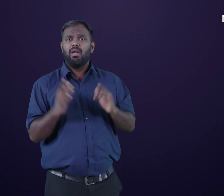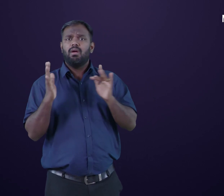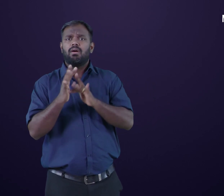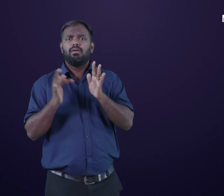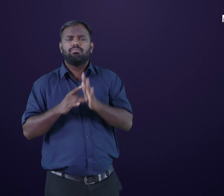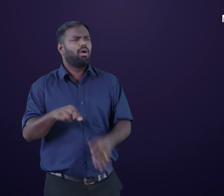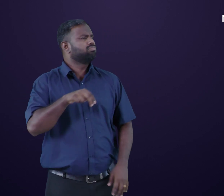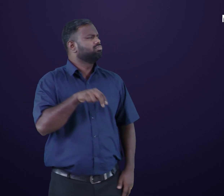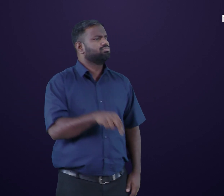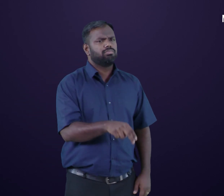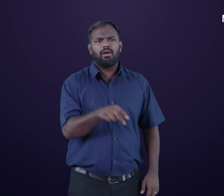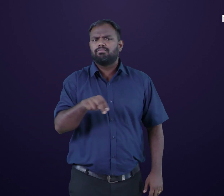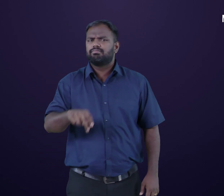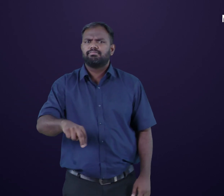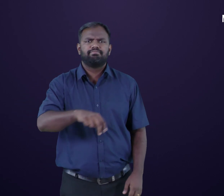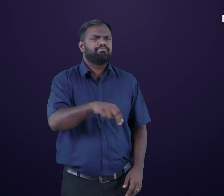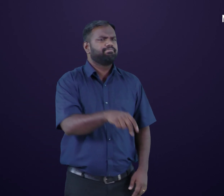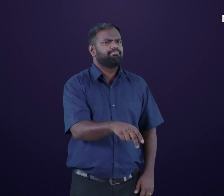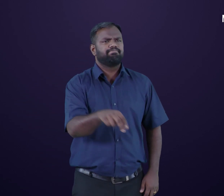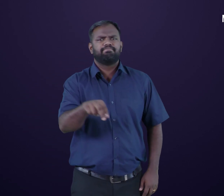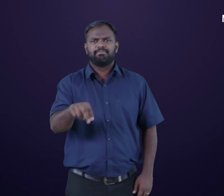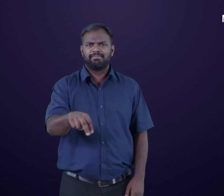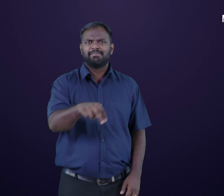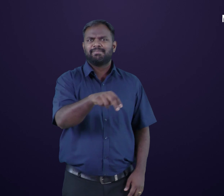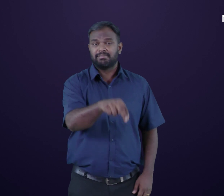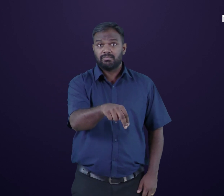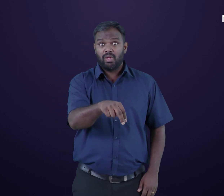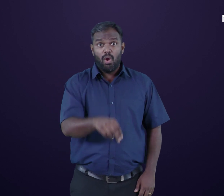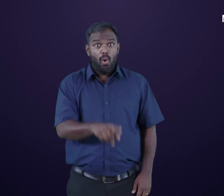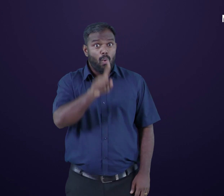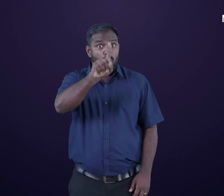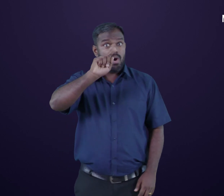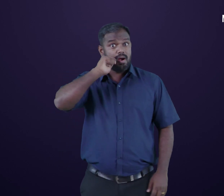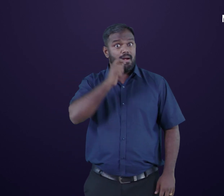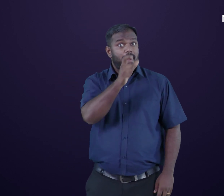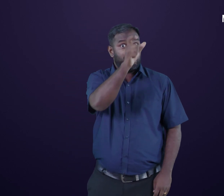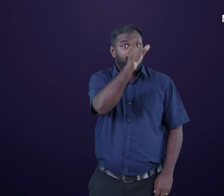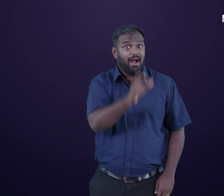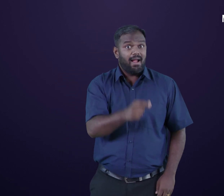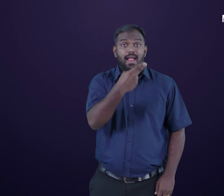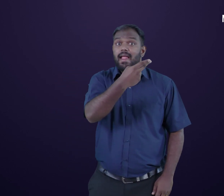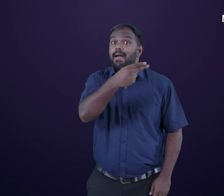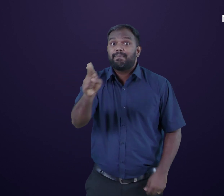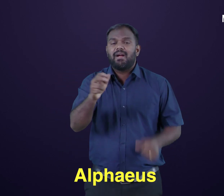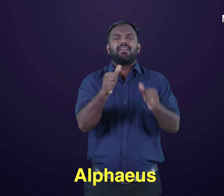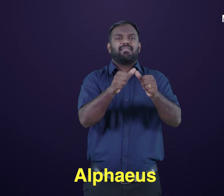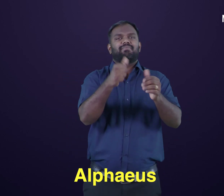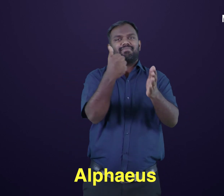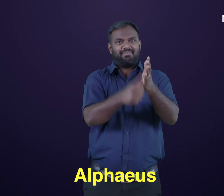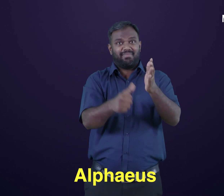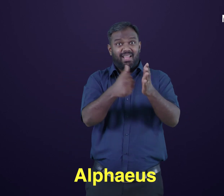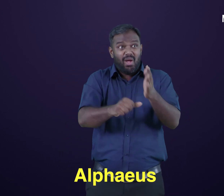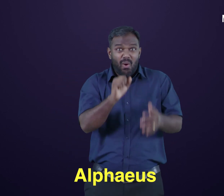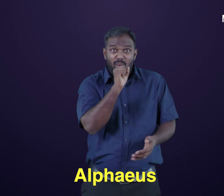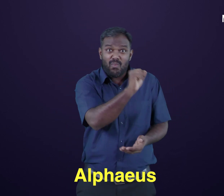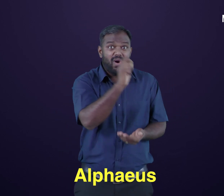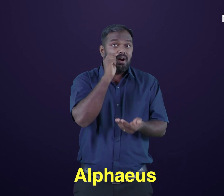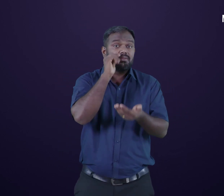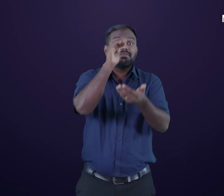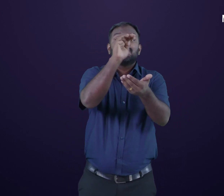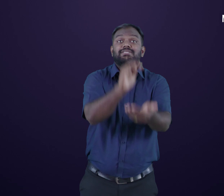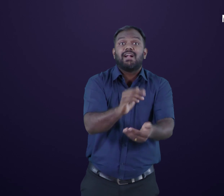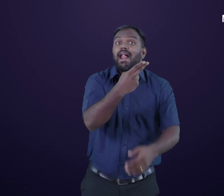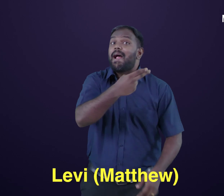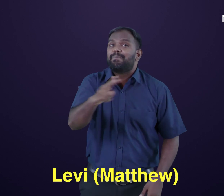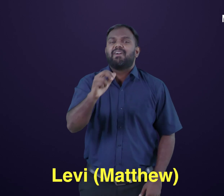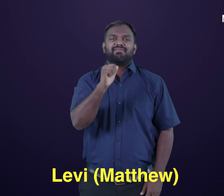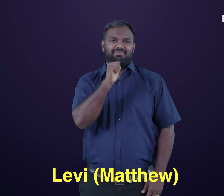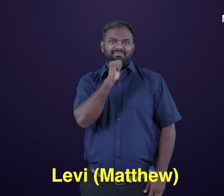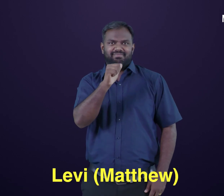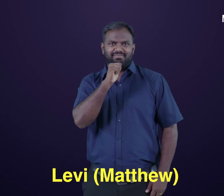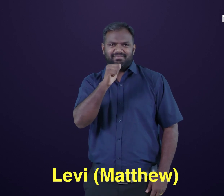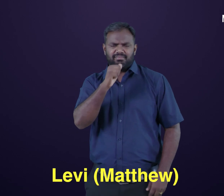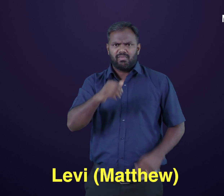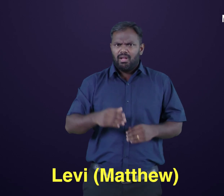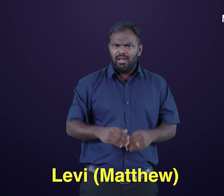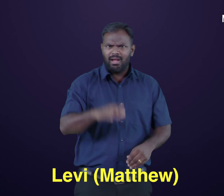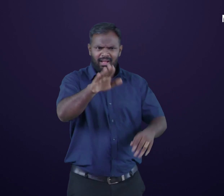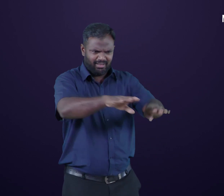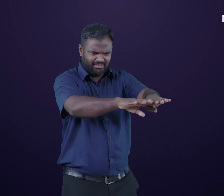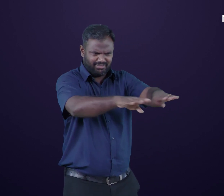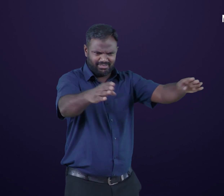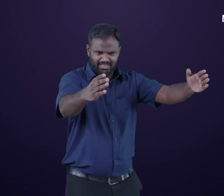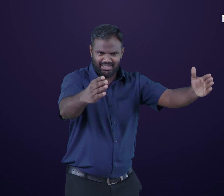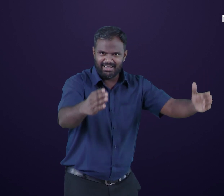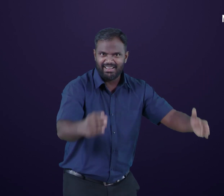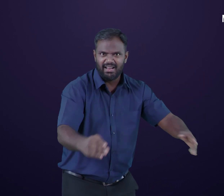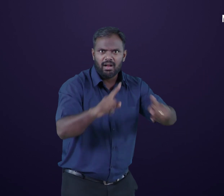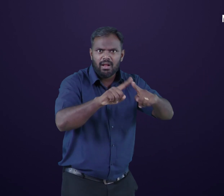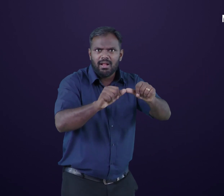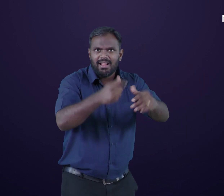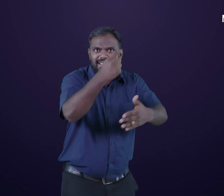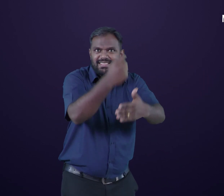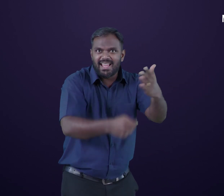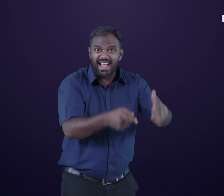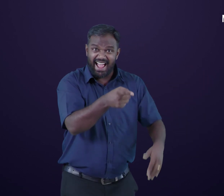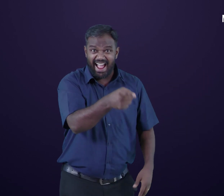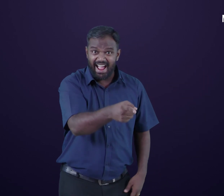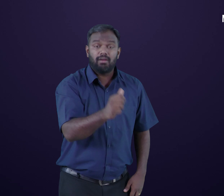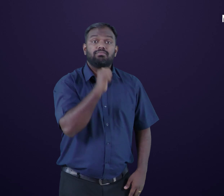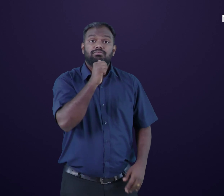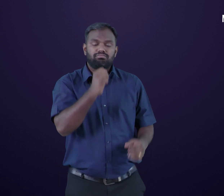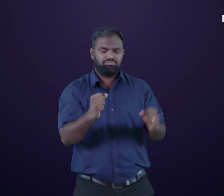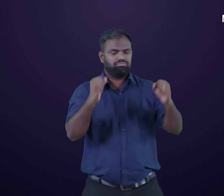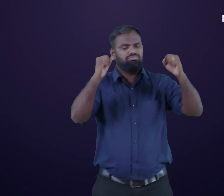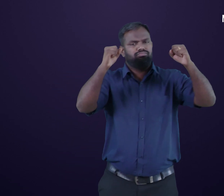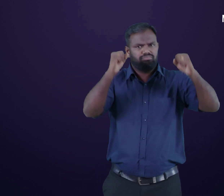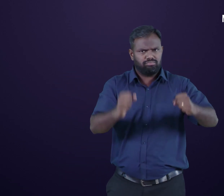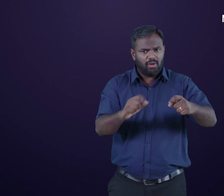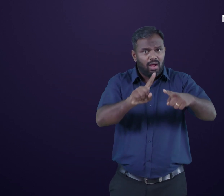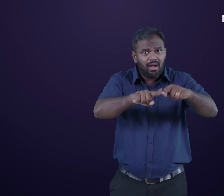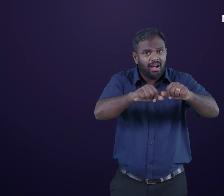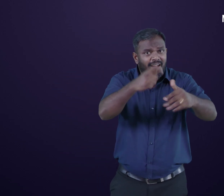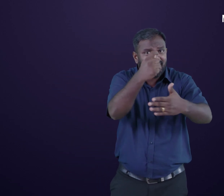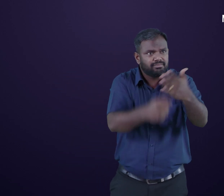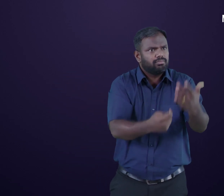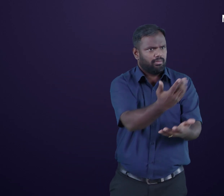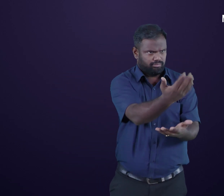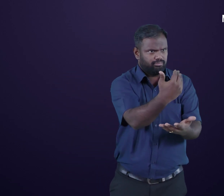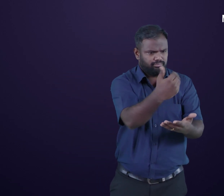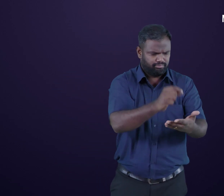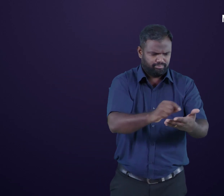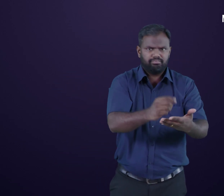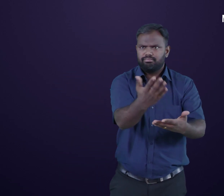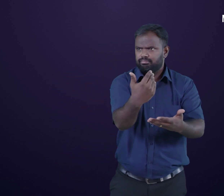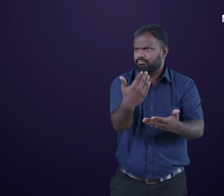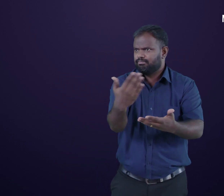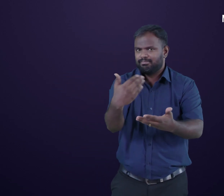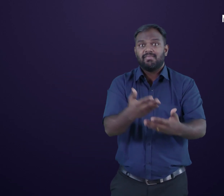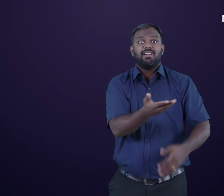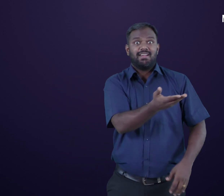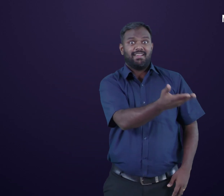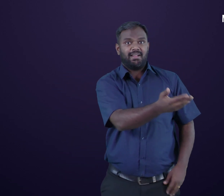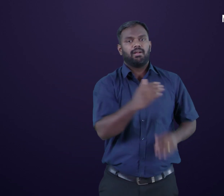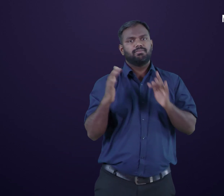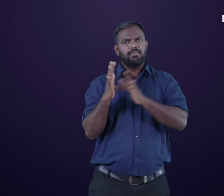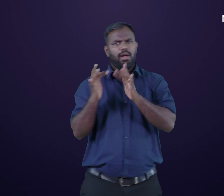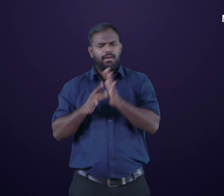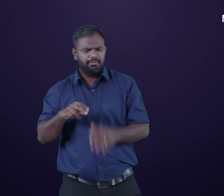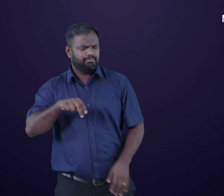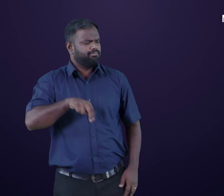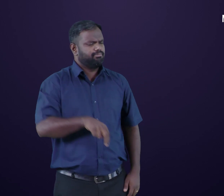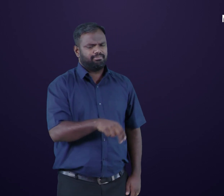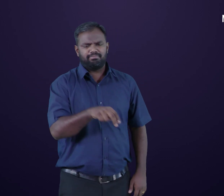As he walked along, he saw a man named Levi son of Alphaeus sitting at the place for collecting taxes.